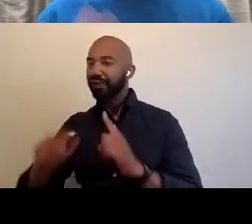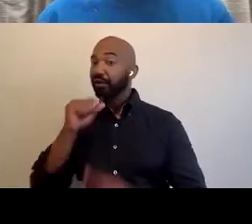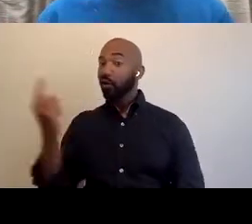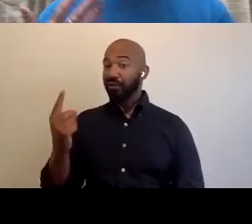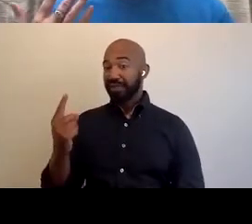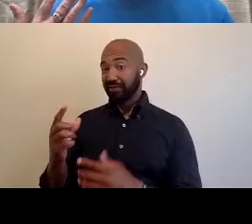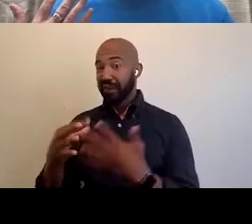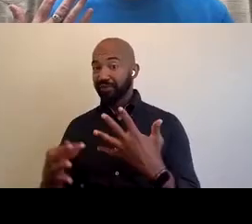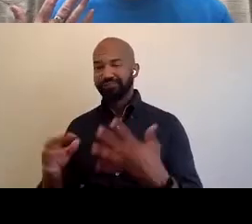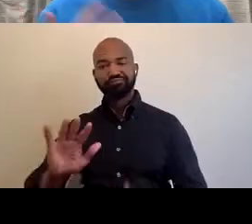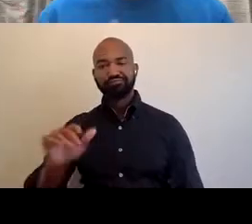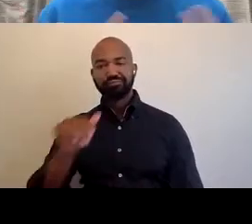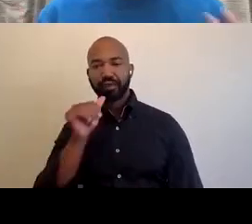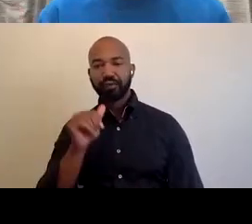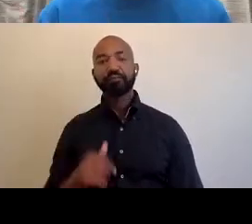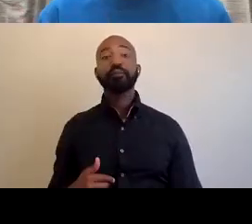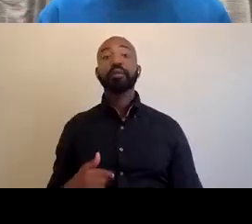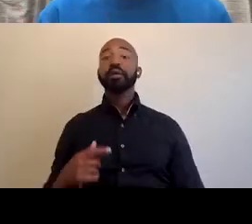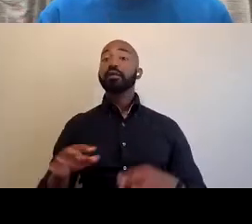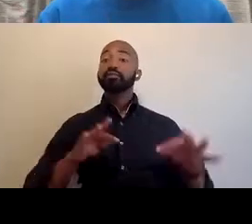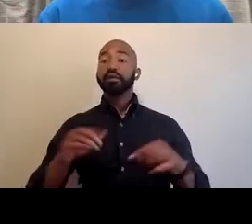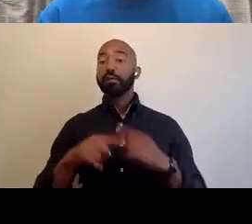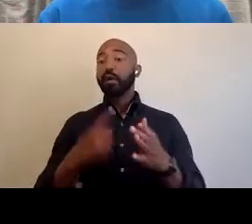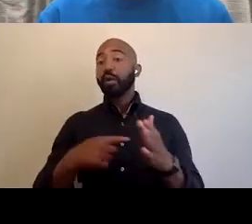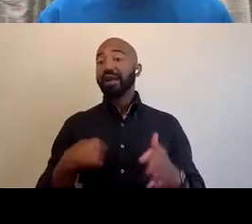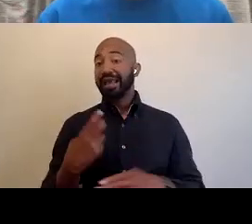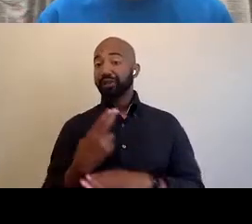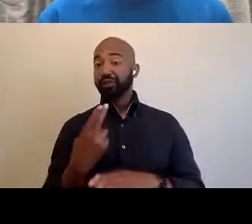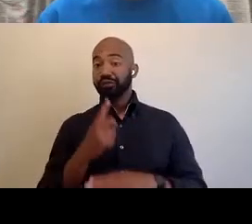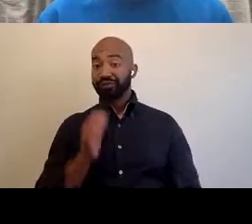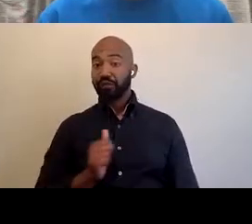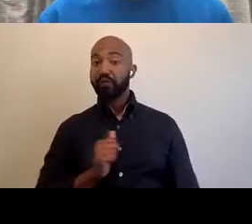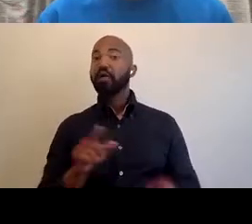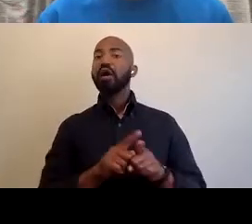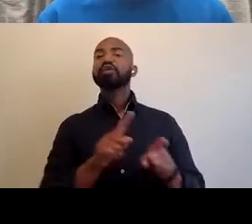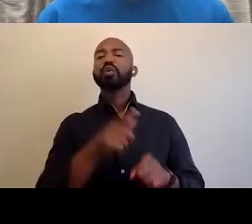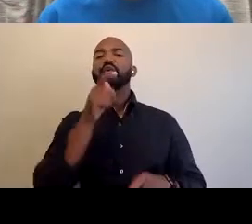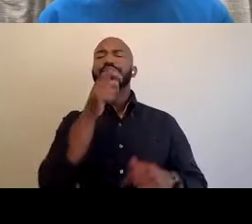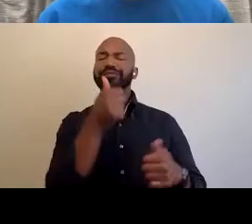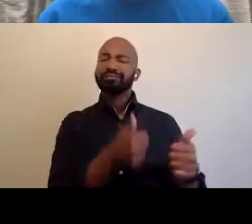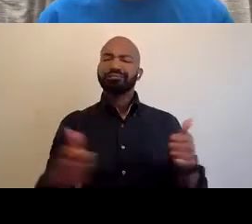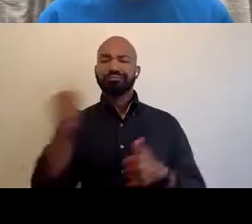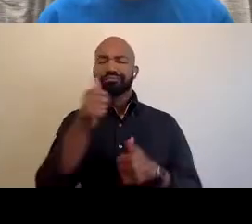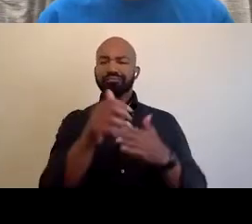who I utilize, but also who the national leaders are for hormone replacement therapy.